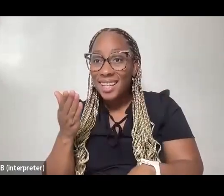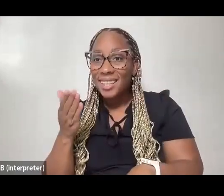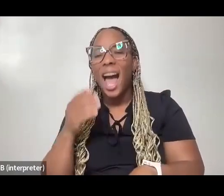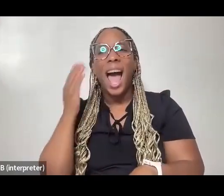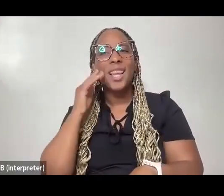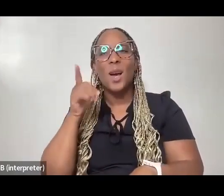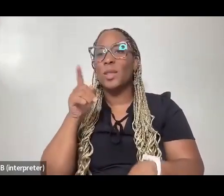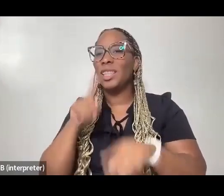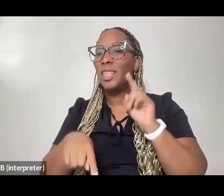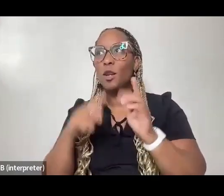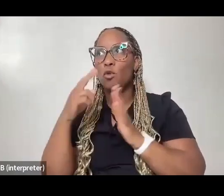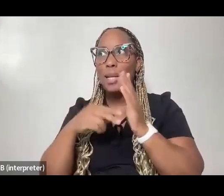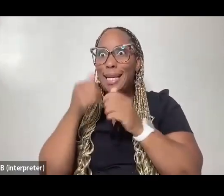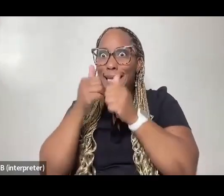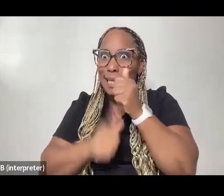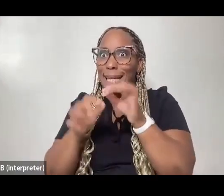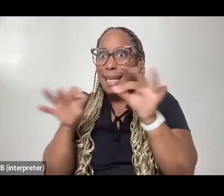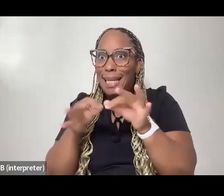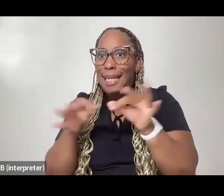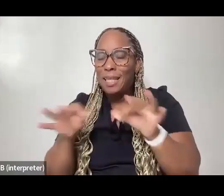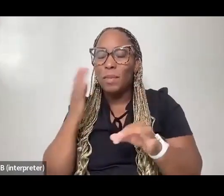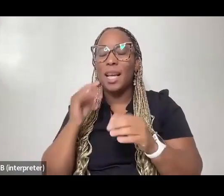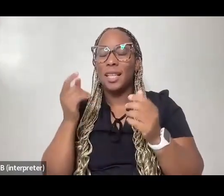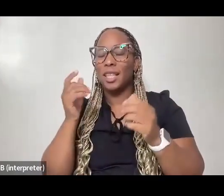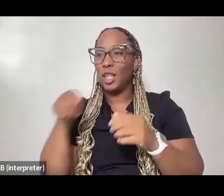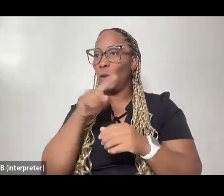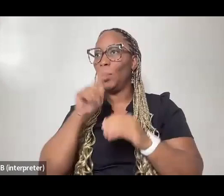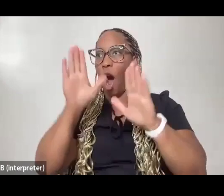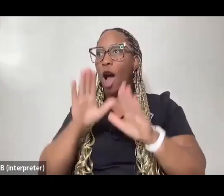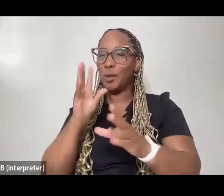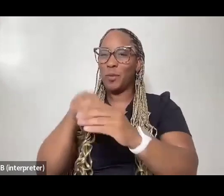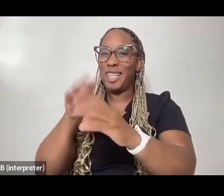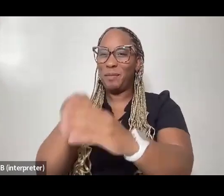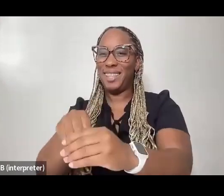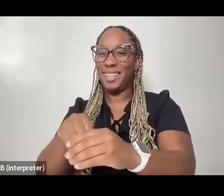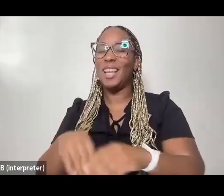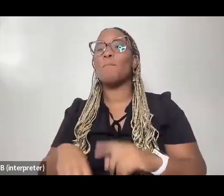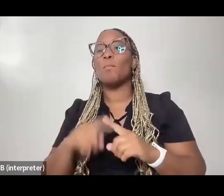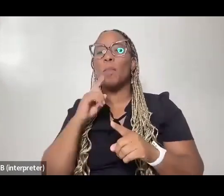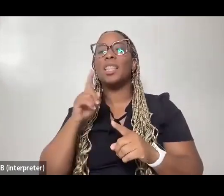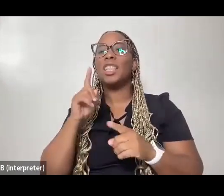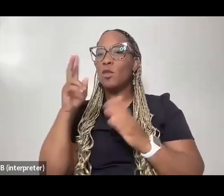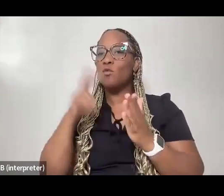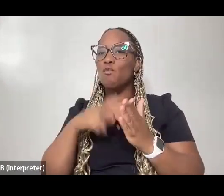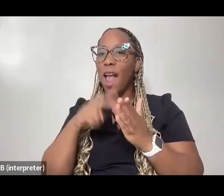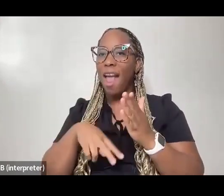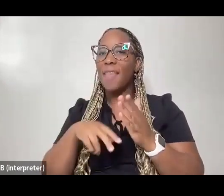there were lots of chatter coming into the chat there. But she was able to go through and read out the most relevant